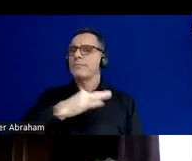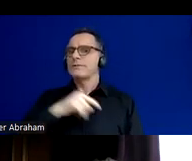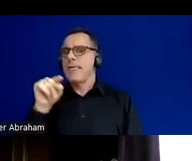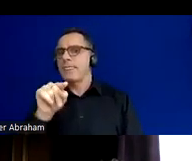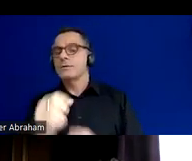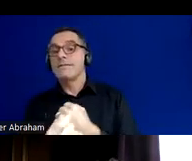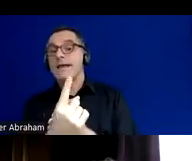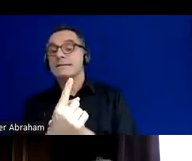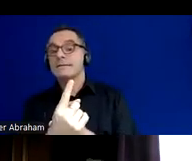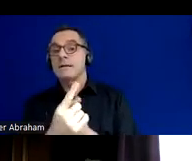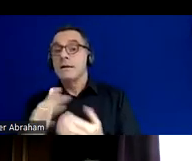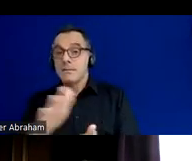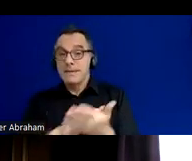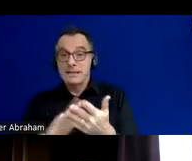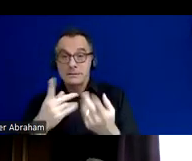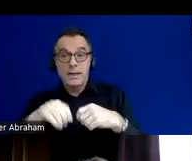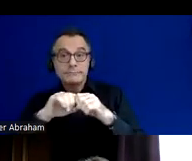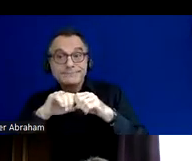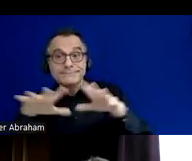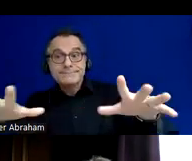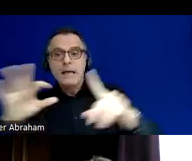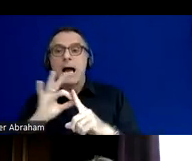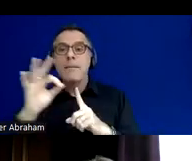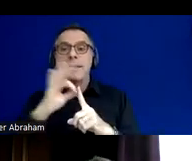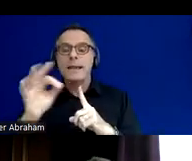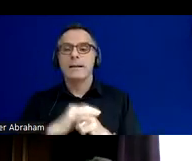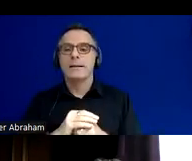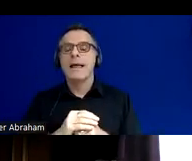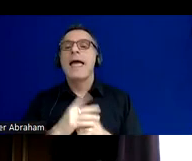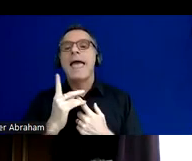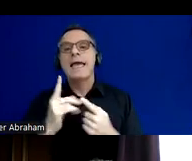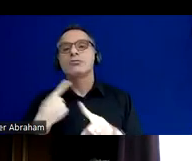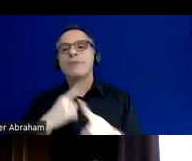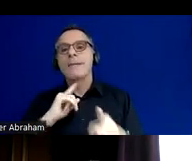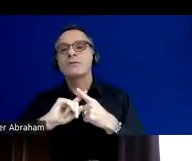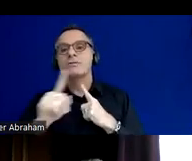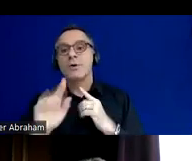we will put out an appeal and do a rapid response intervention. So, some examples from recent years